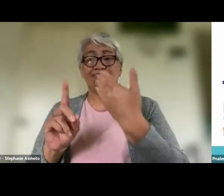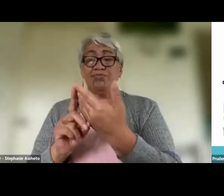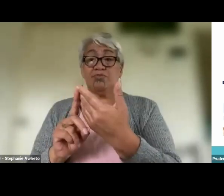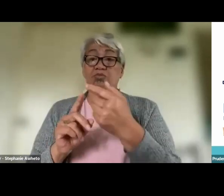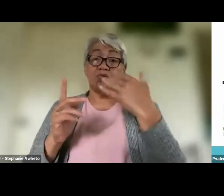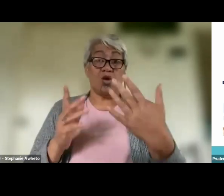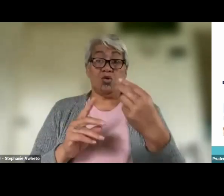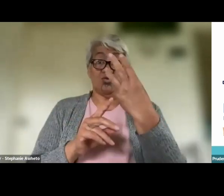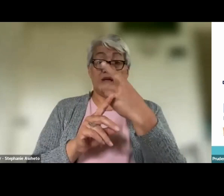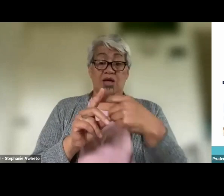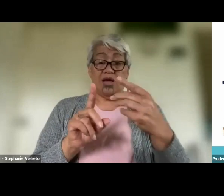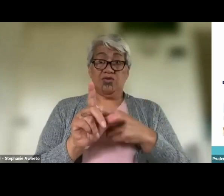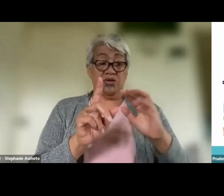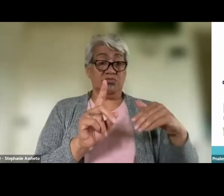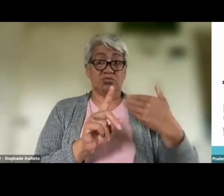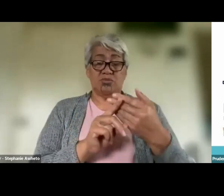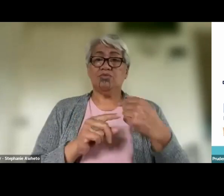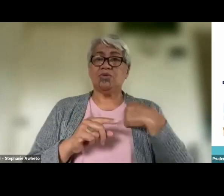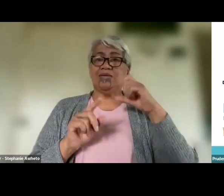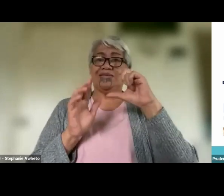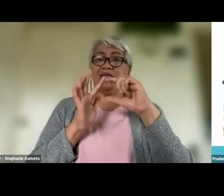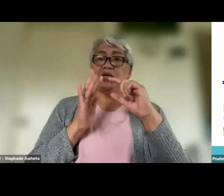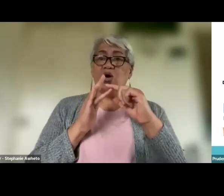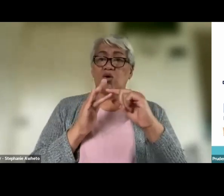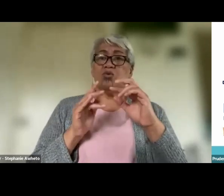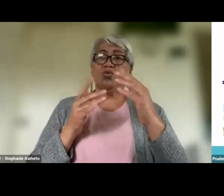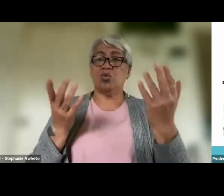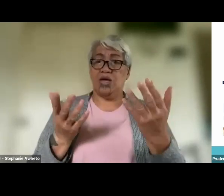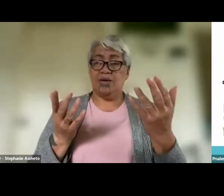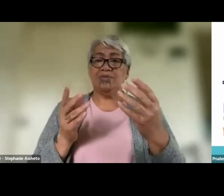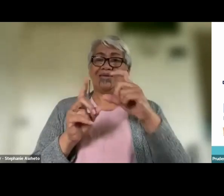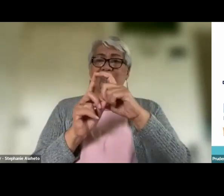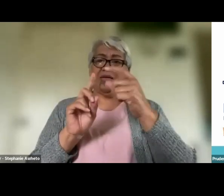I’ve been the Chief Executive of the Disabled Persons Assembly of New Zealand.